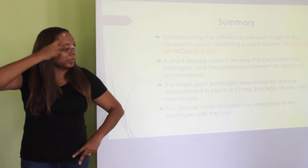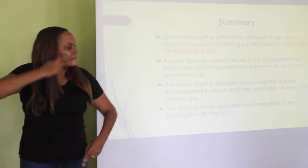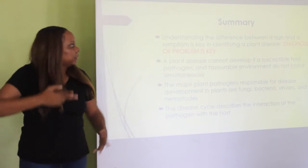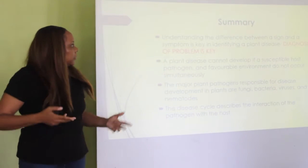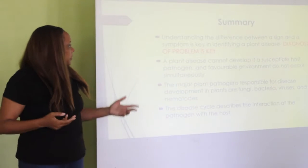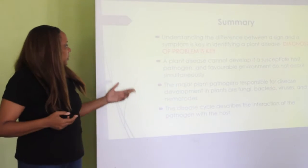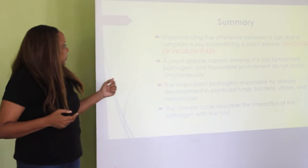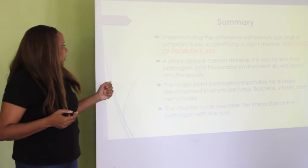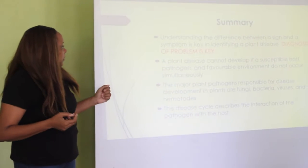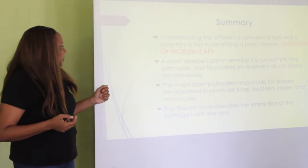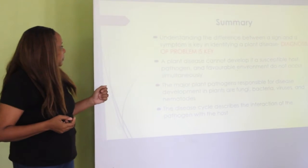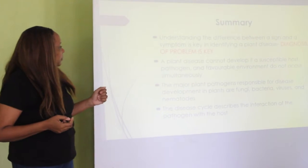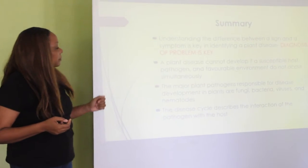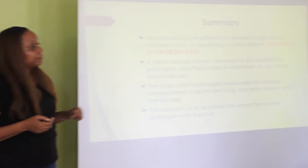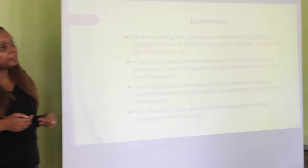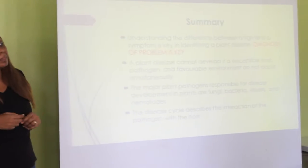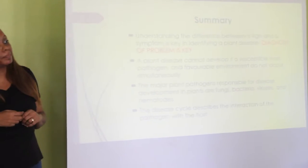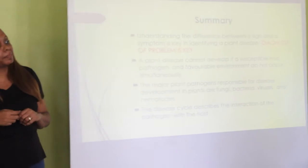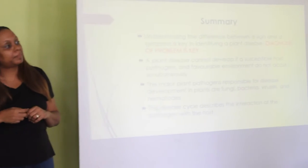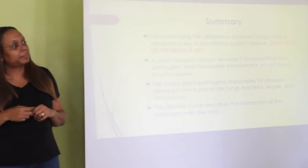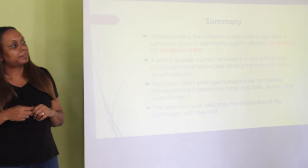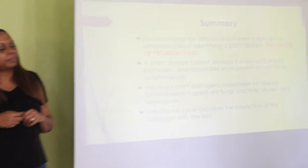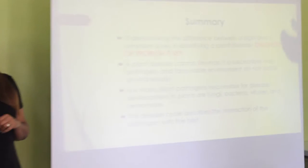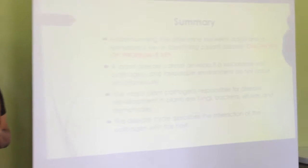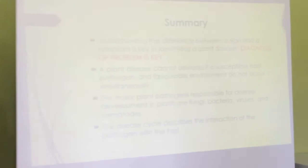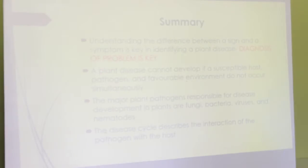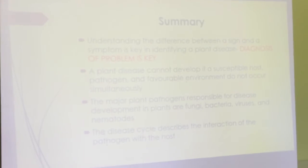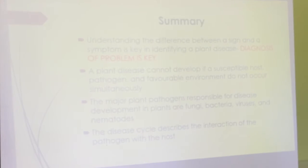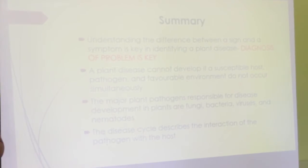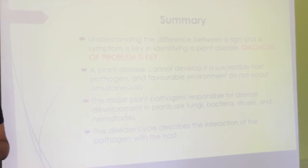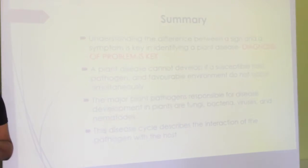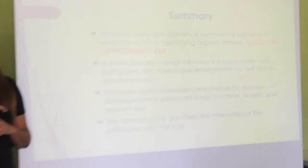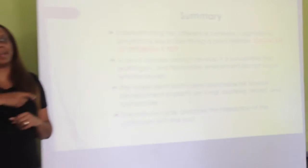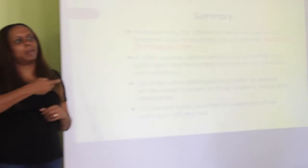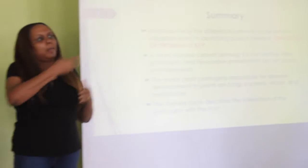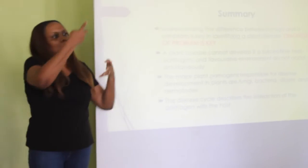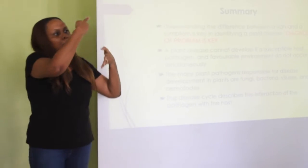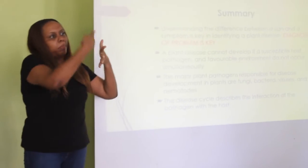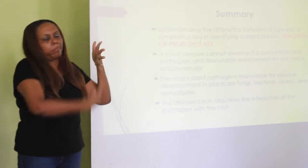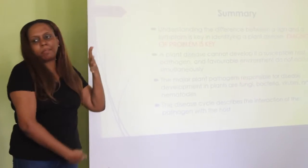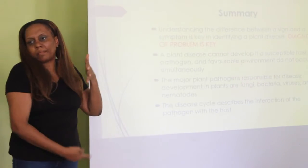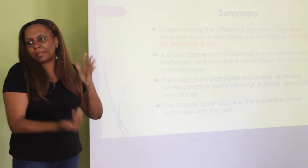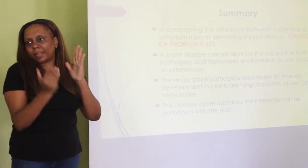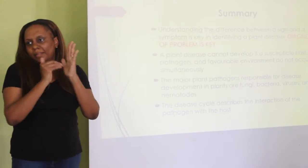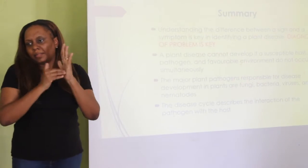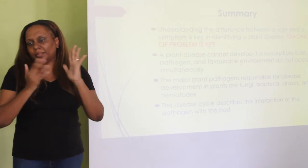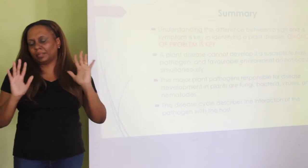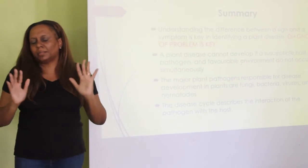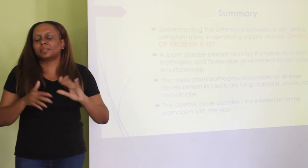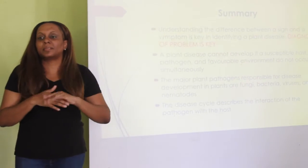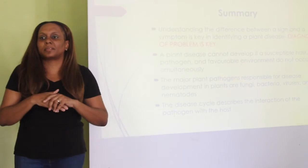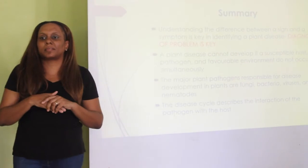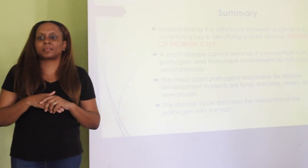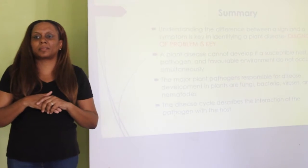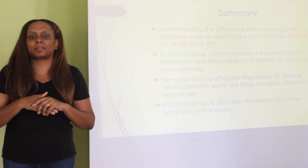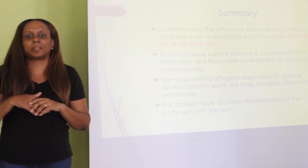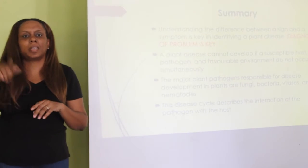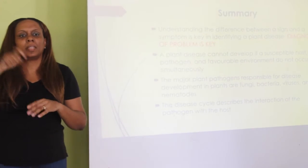and i don't have to go through all of that because we know that we have to study our plans